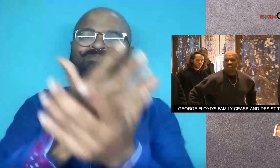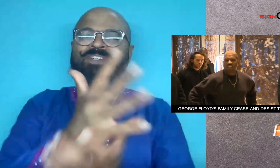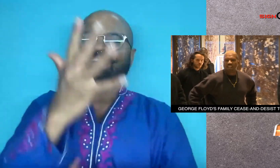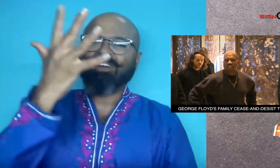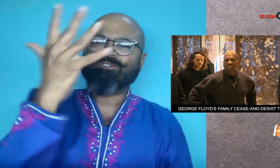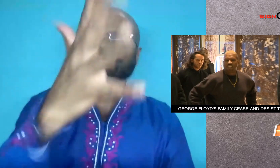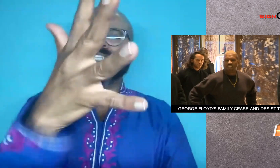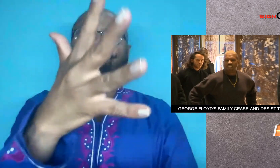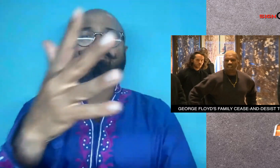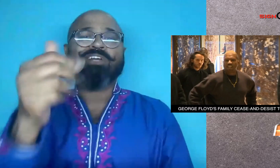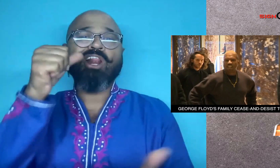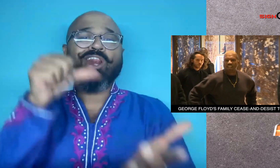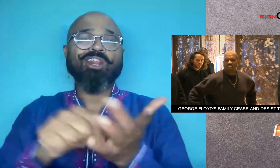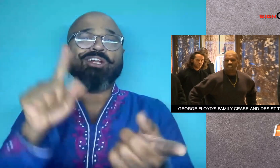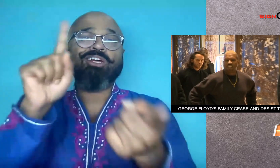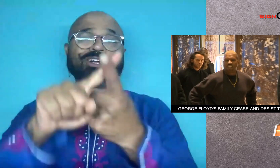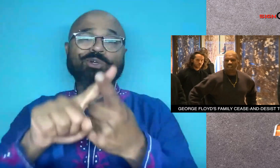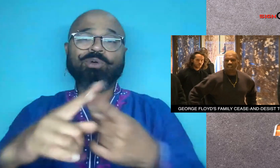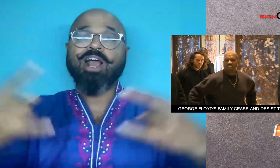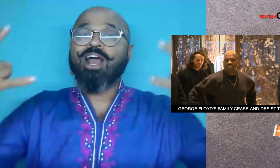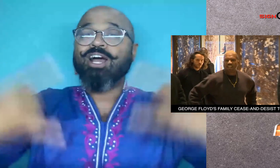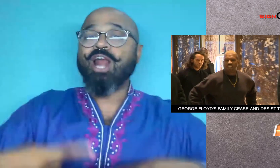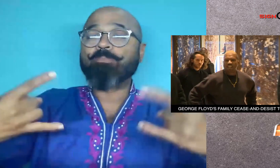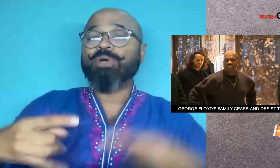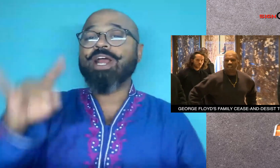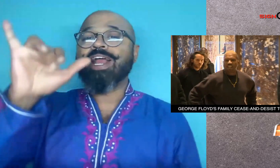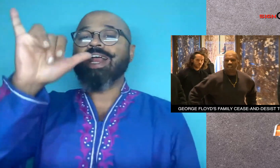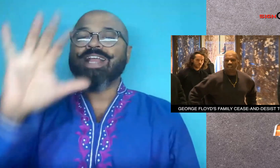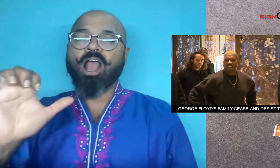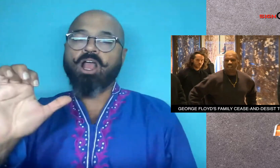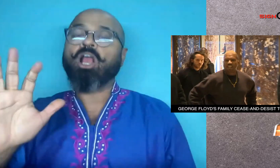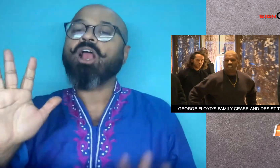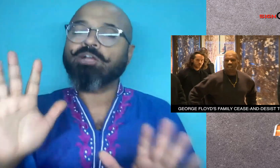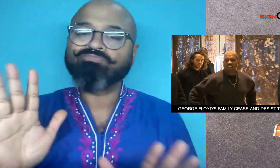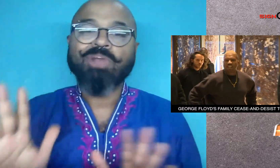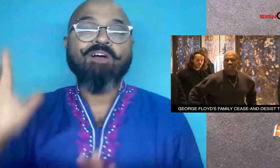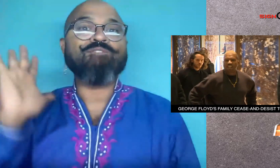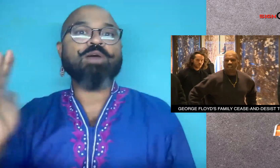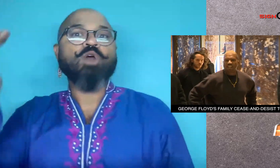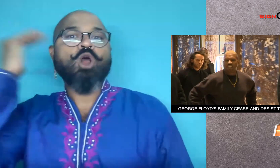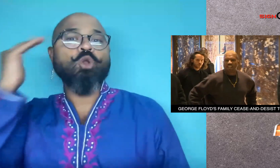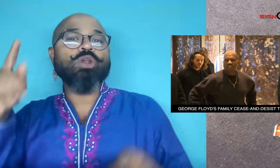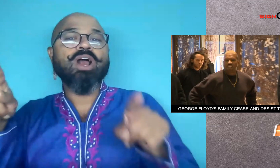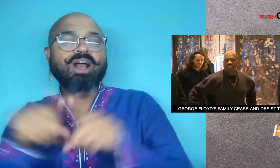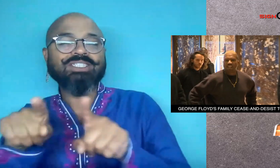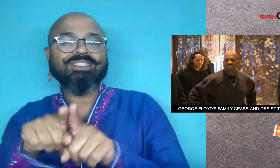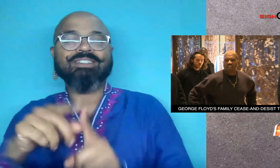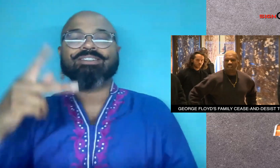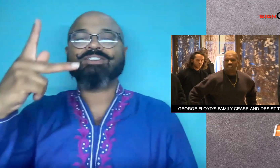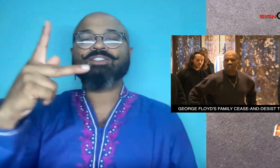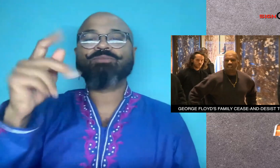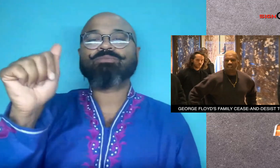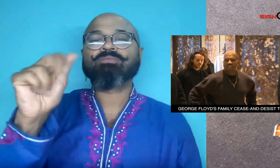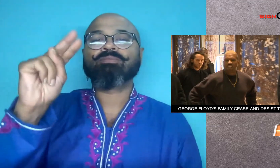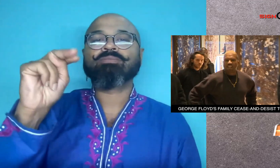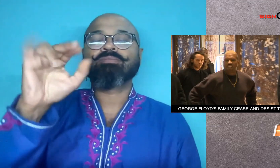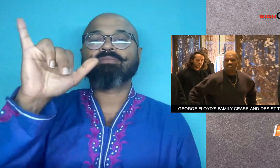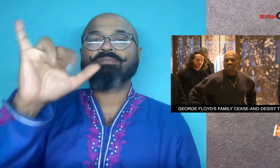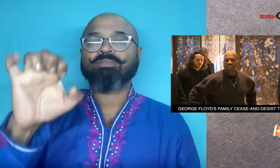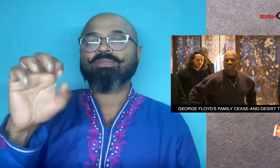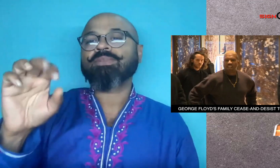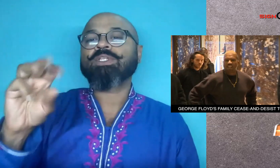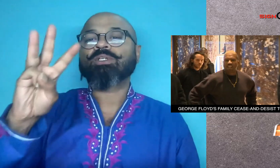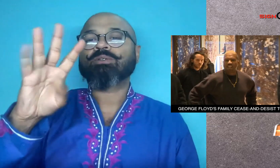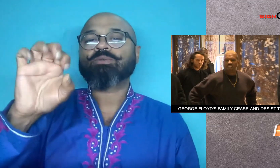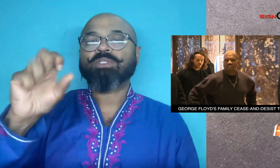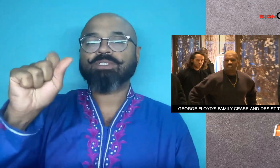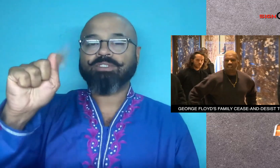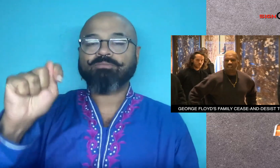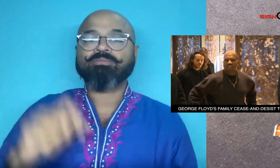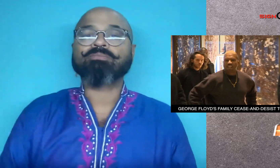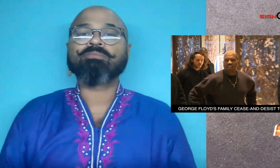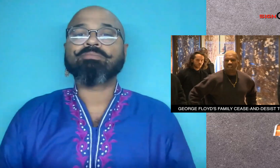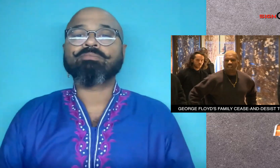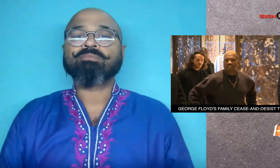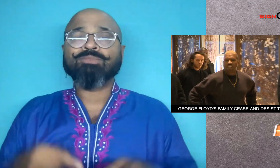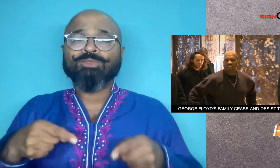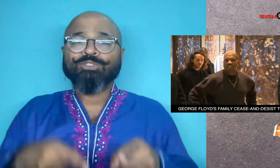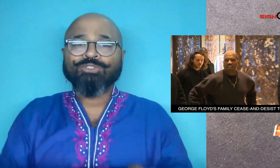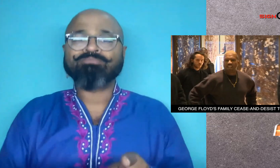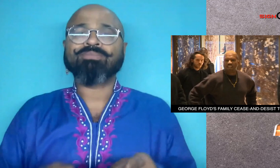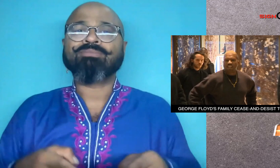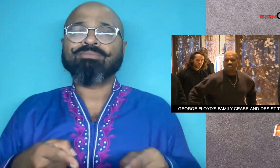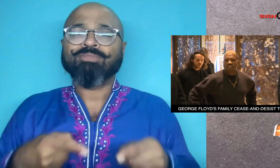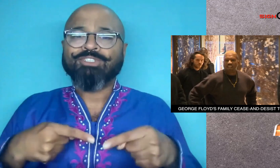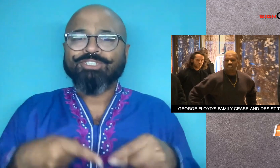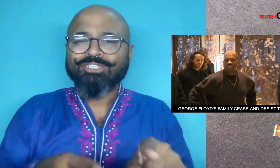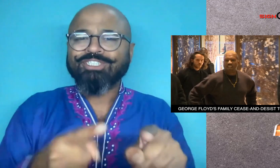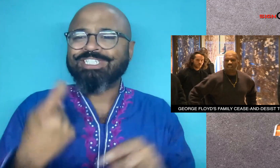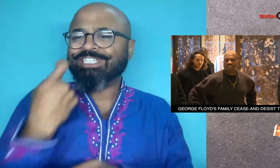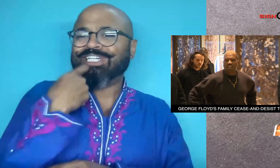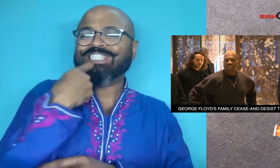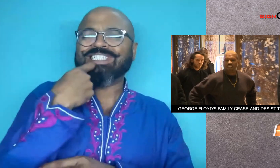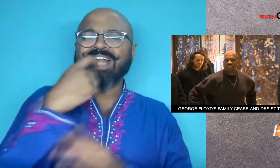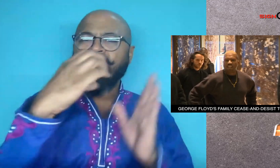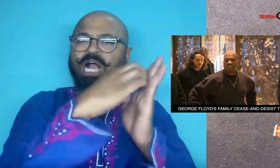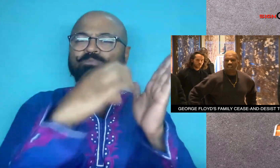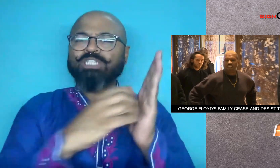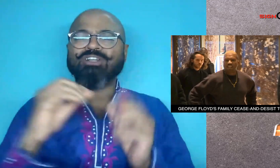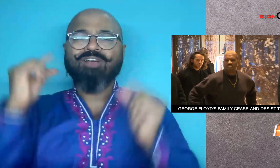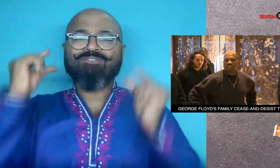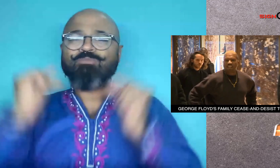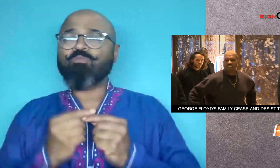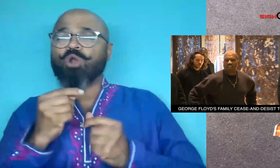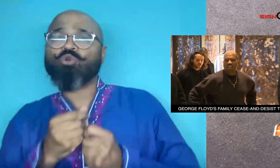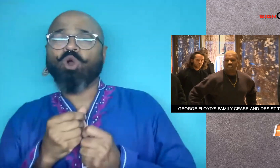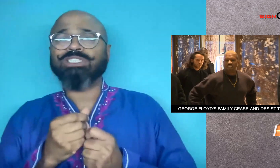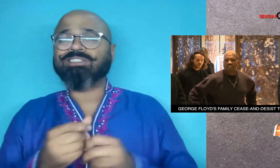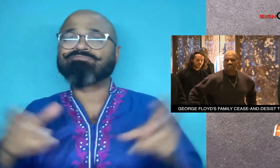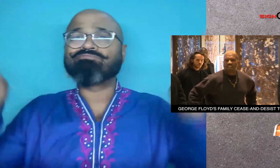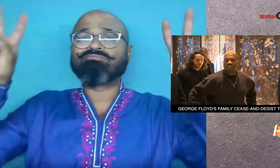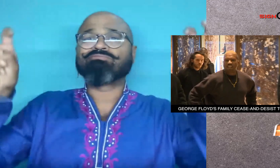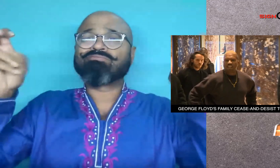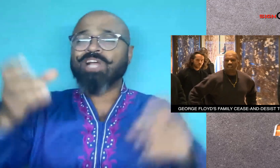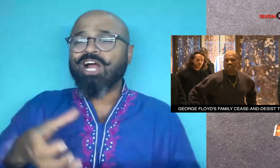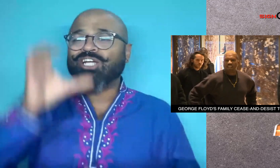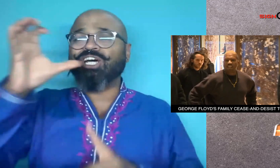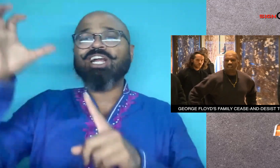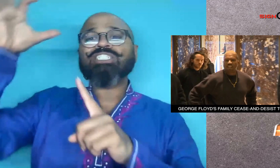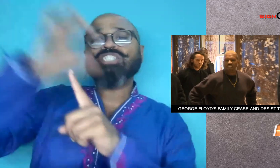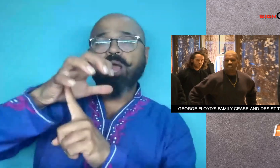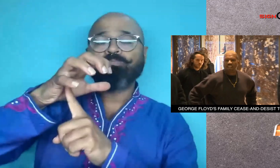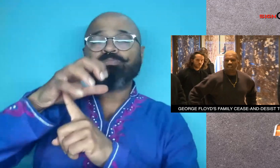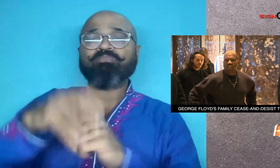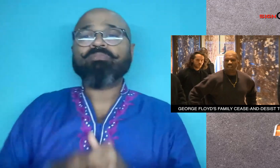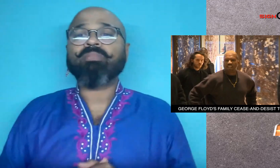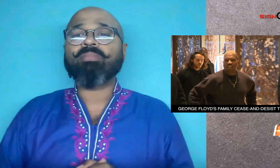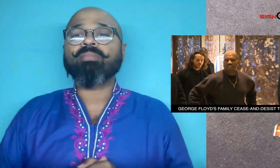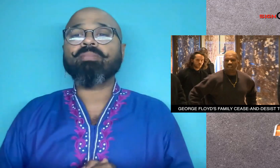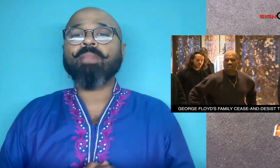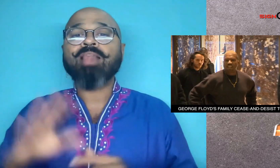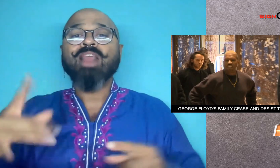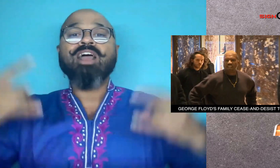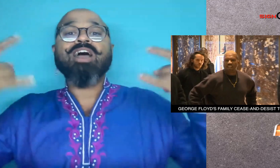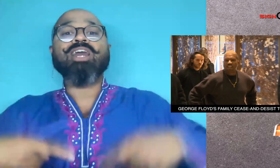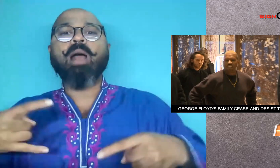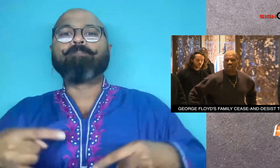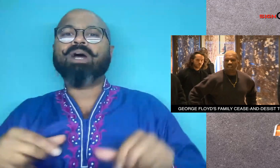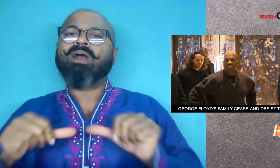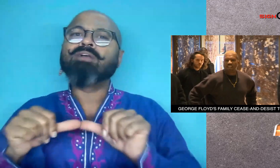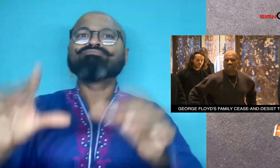Floyd has sent a cease-and-desist letter to rapper Ye -- formerly known as Kanye West